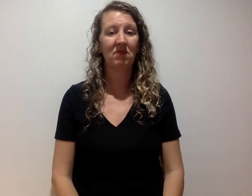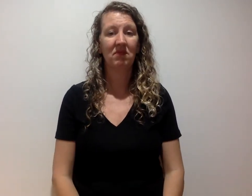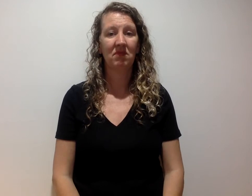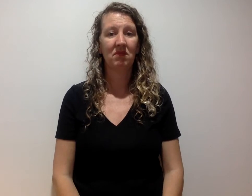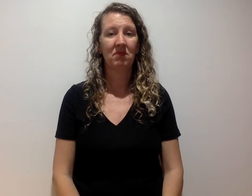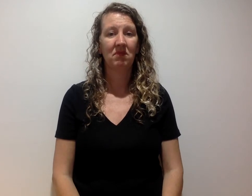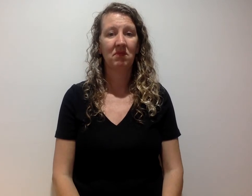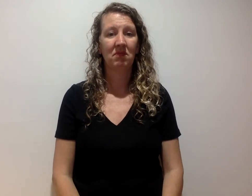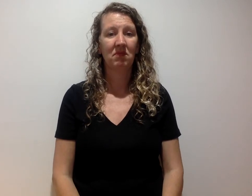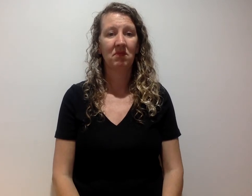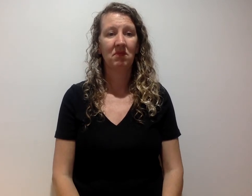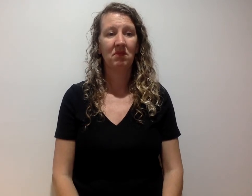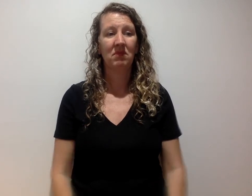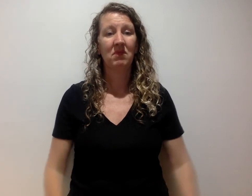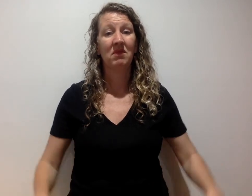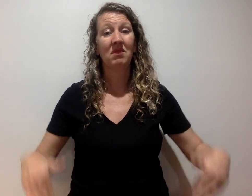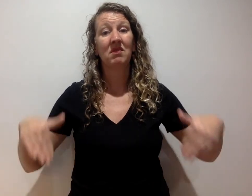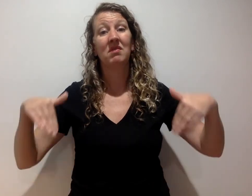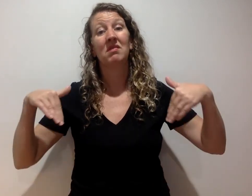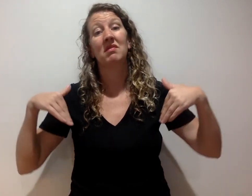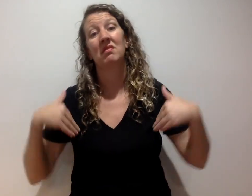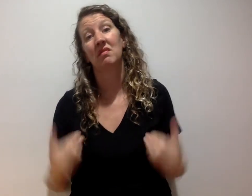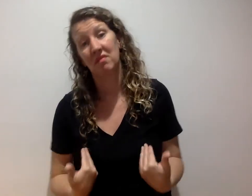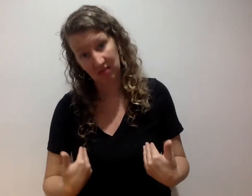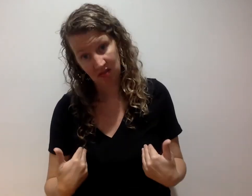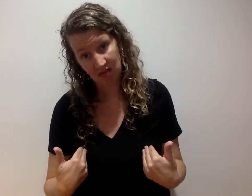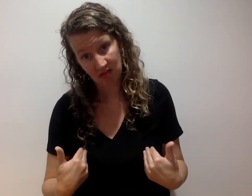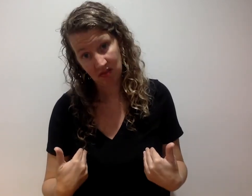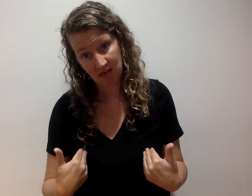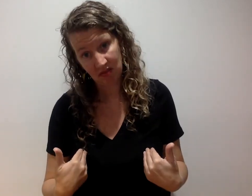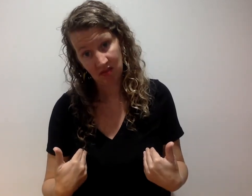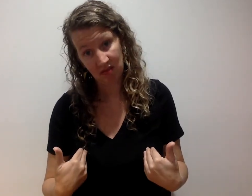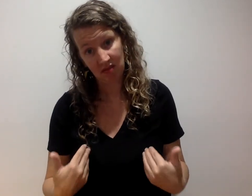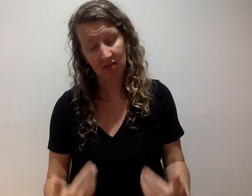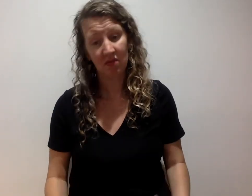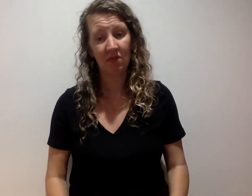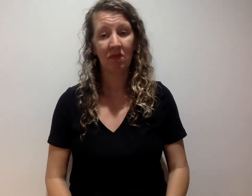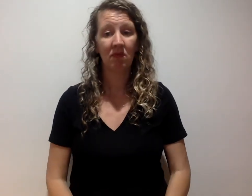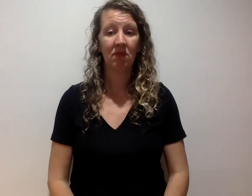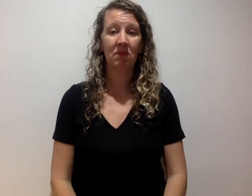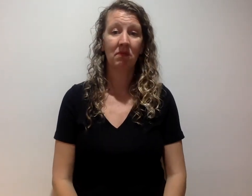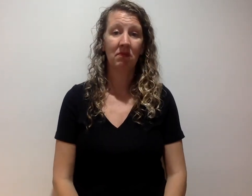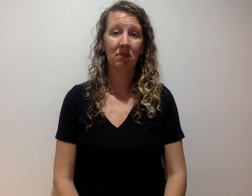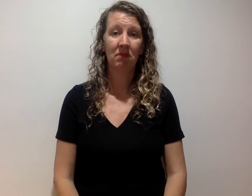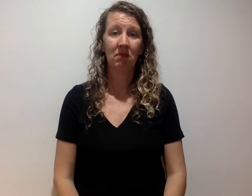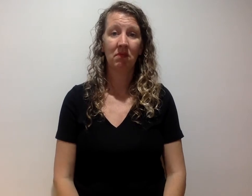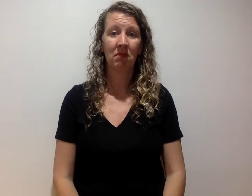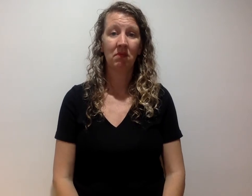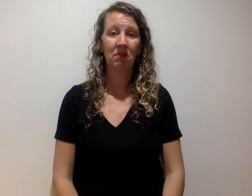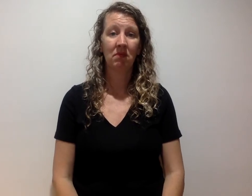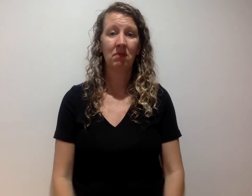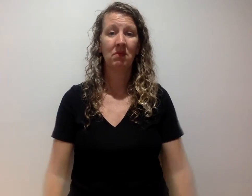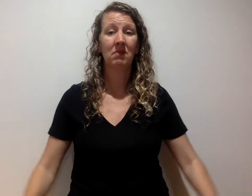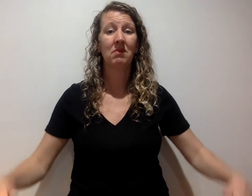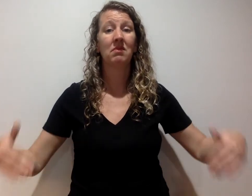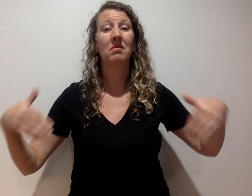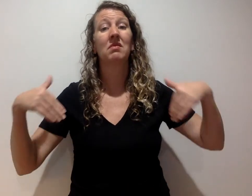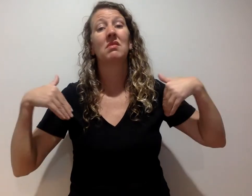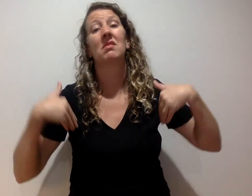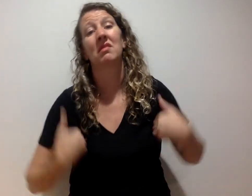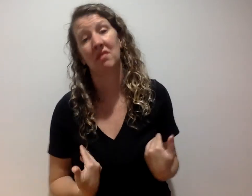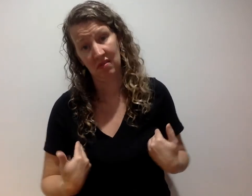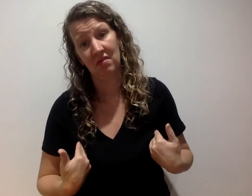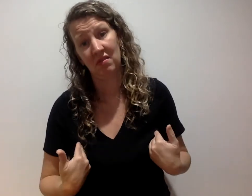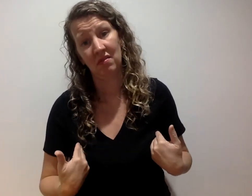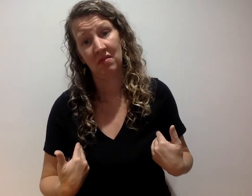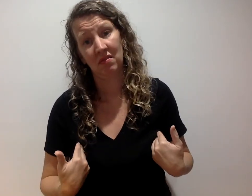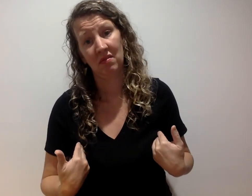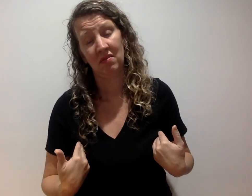TIRED